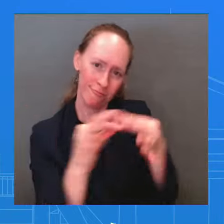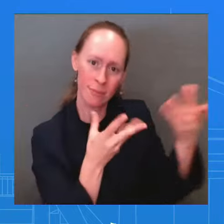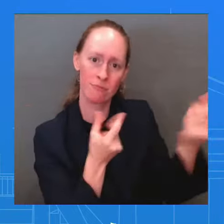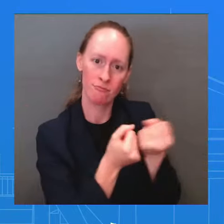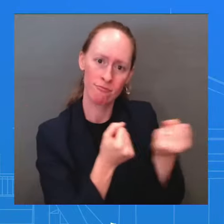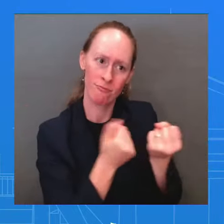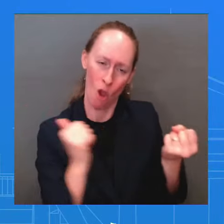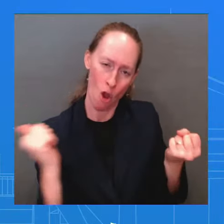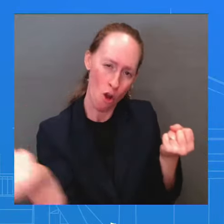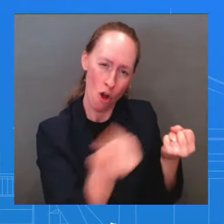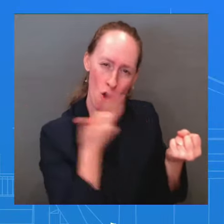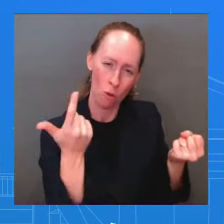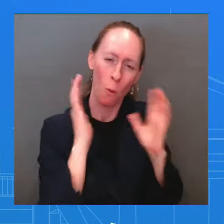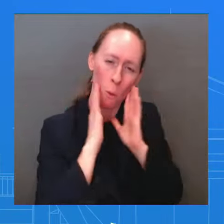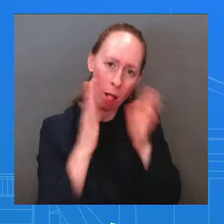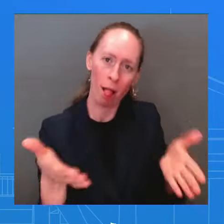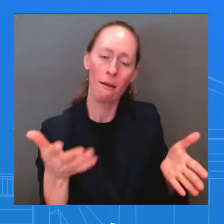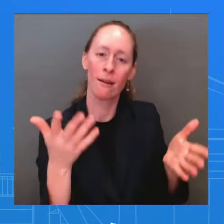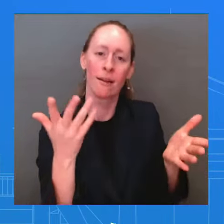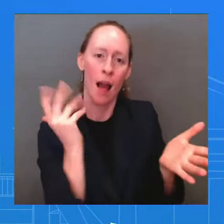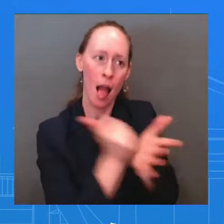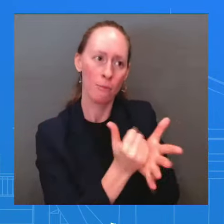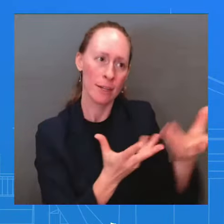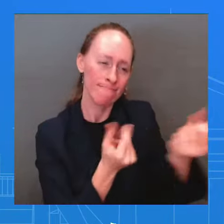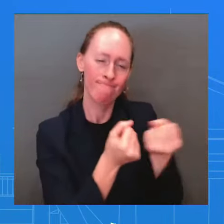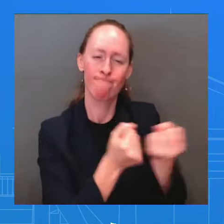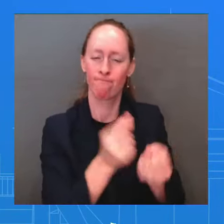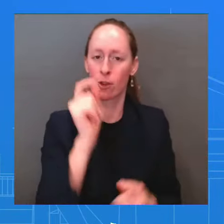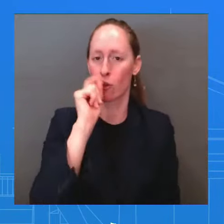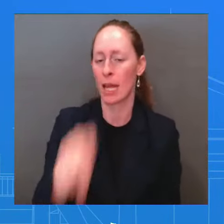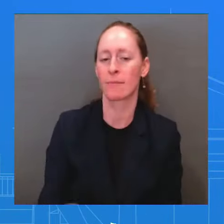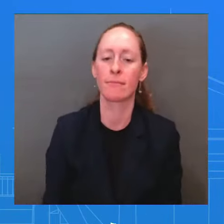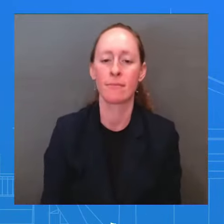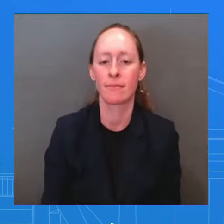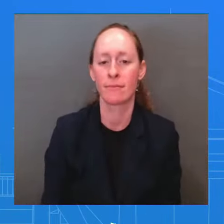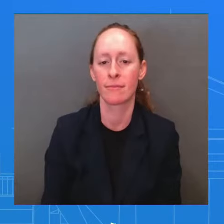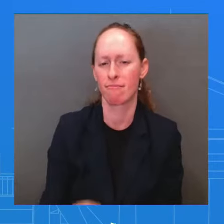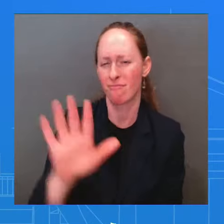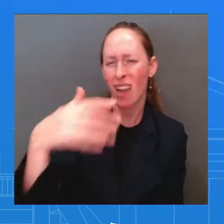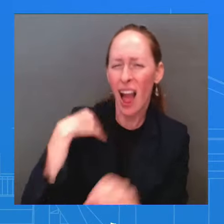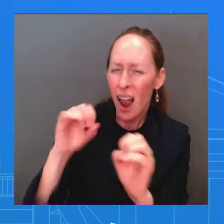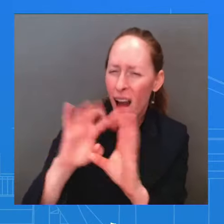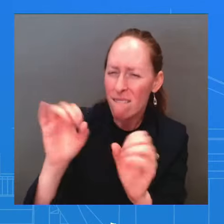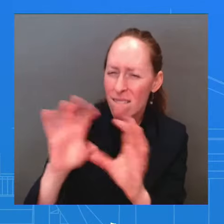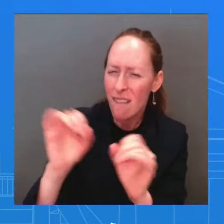Yeah. The Press: Thanks, Jake. So, just to clarify: So, you're n- -- are you not concerned at all about Ukraine